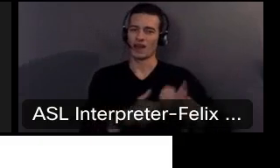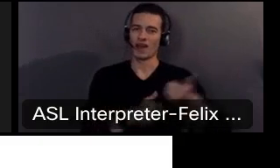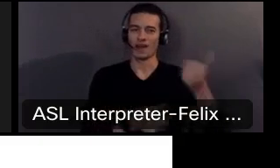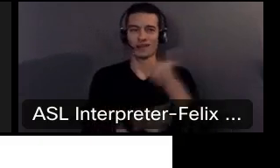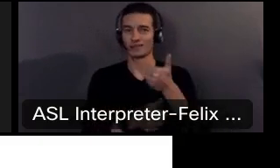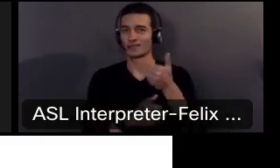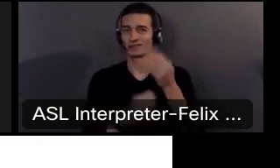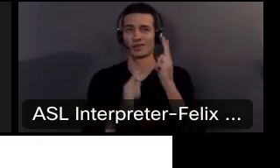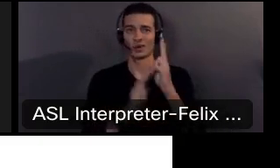Great Josephine.